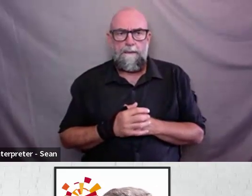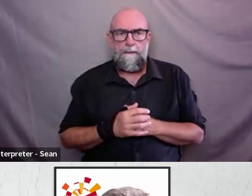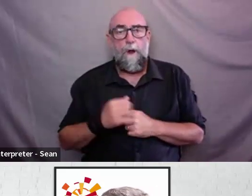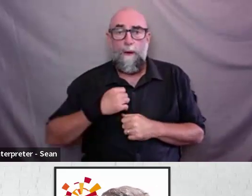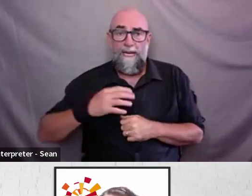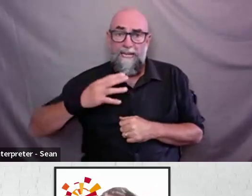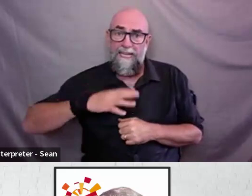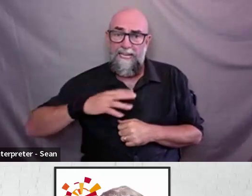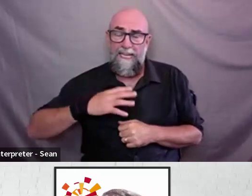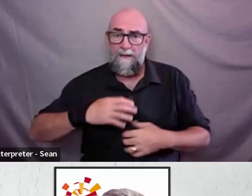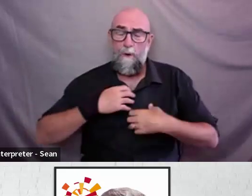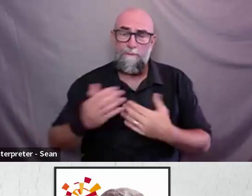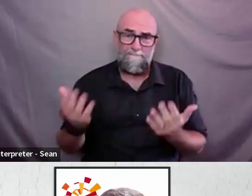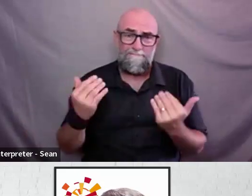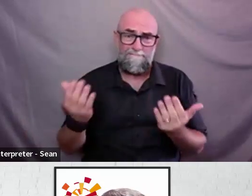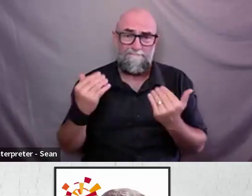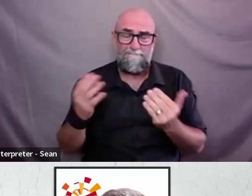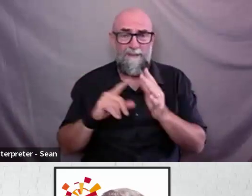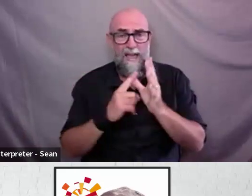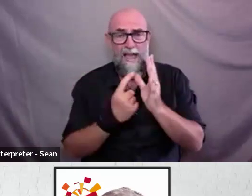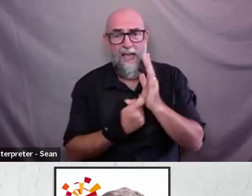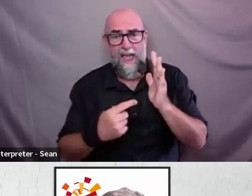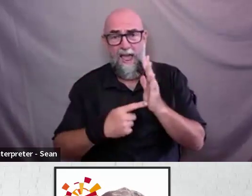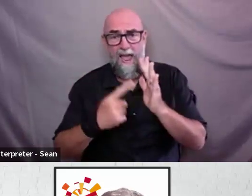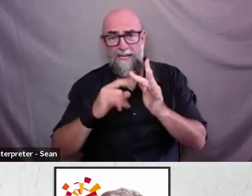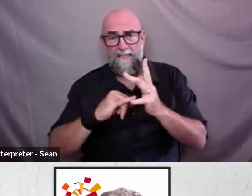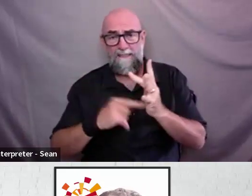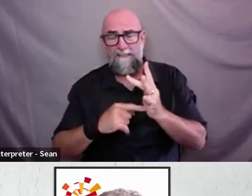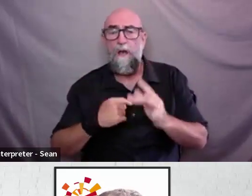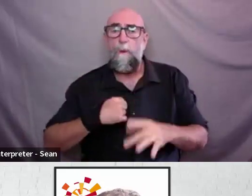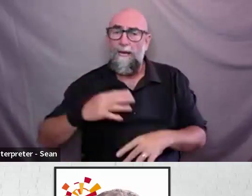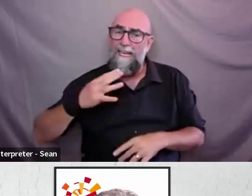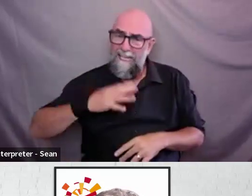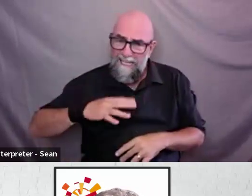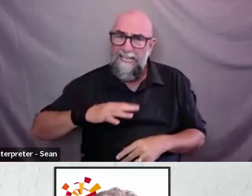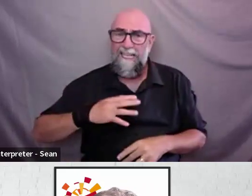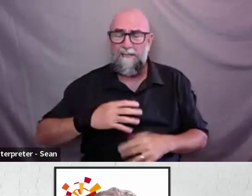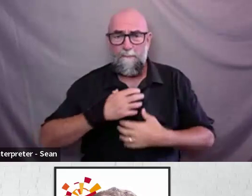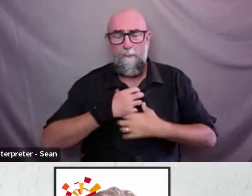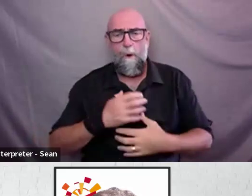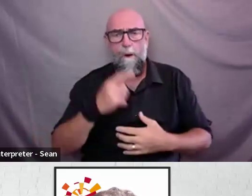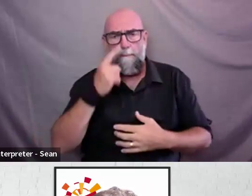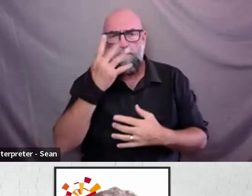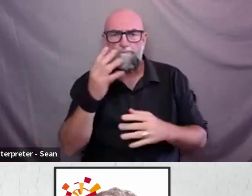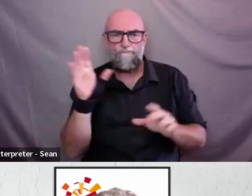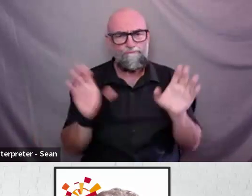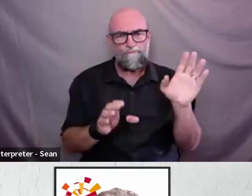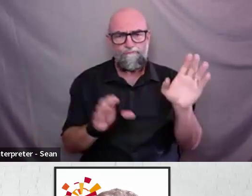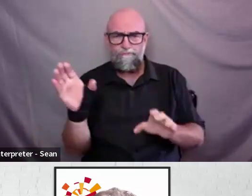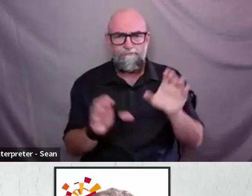those spaces and champions of climate at every level of organisation, so they can come together and that also starts to